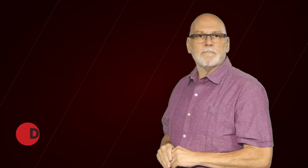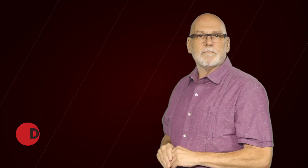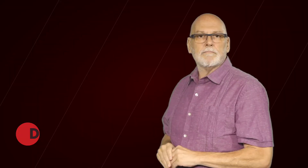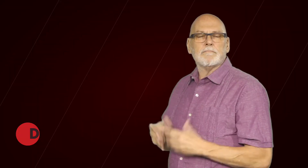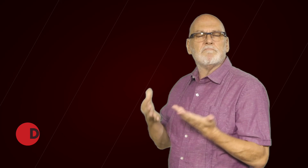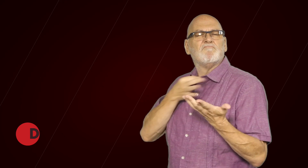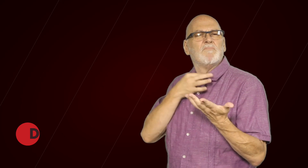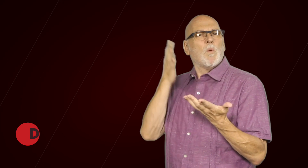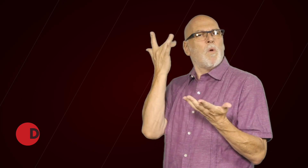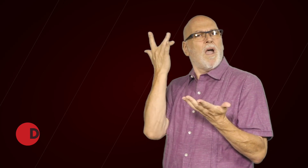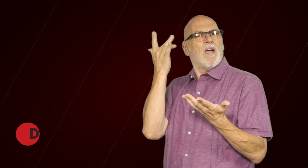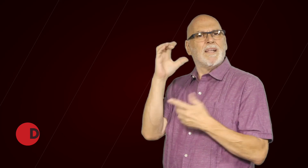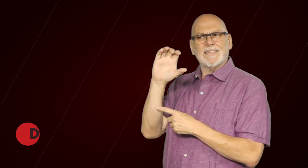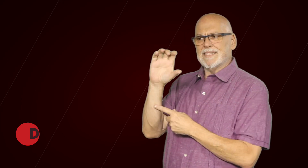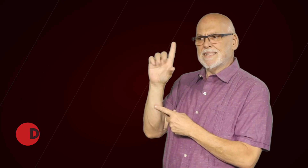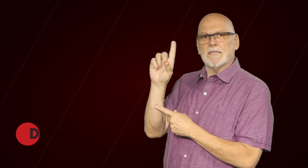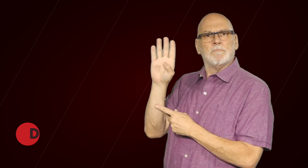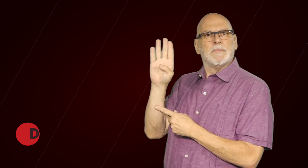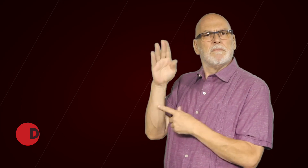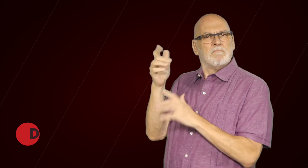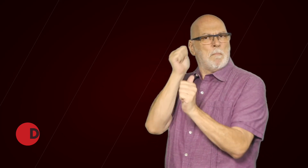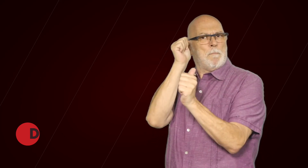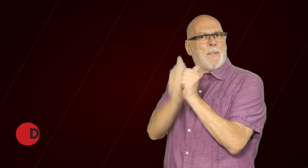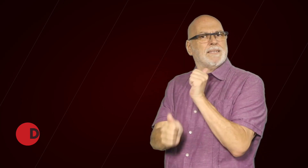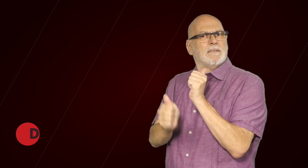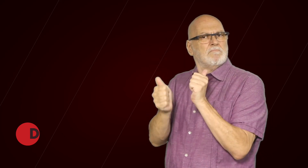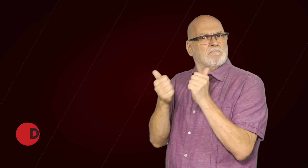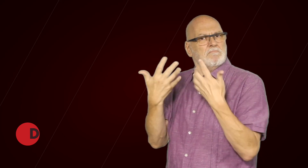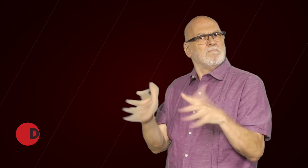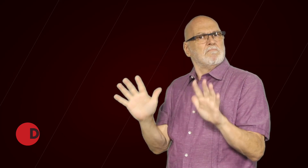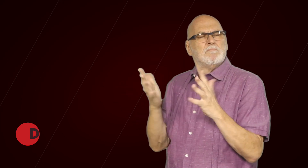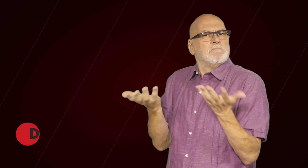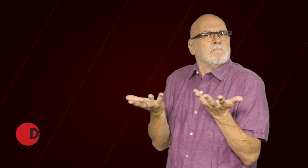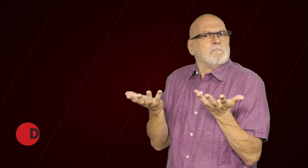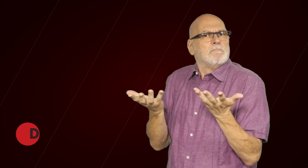[ANSELMO]: Why was CDB passed anyway?